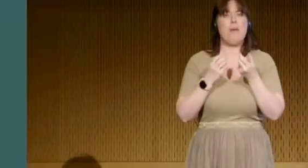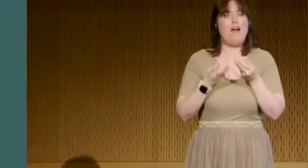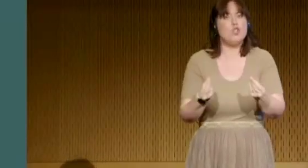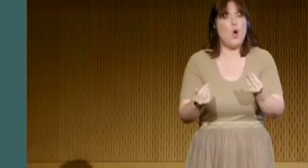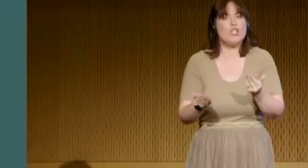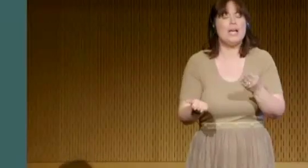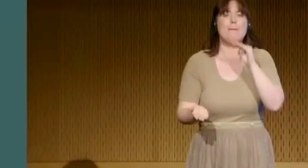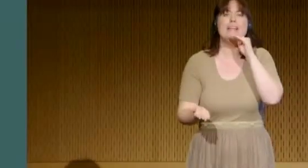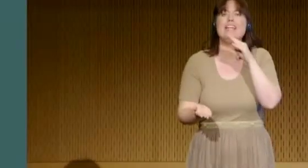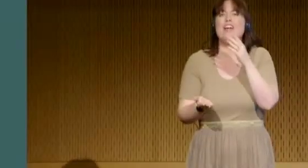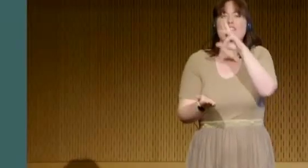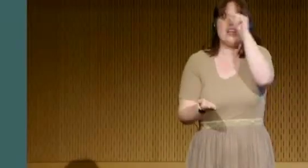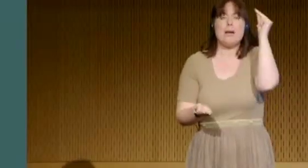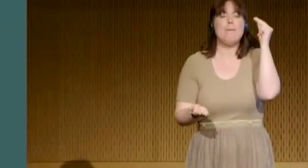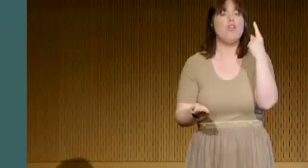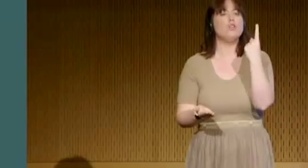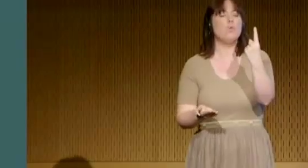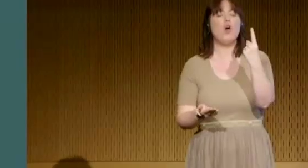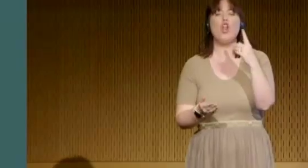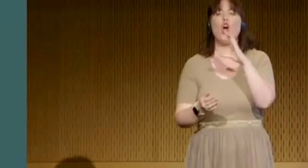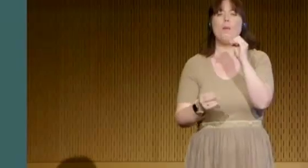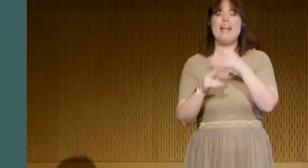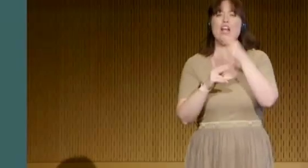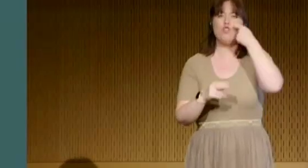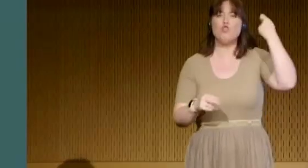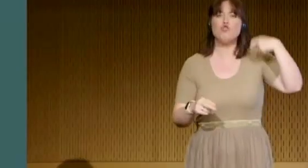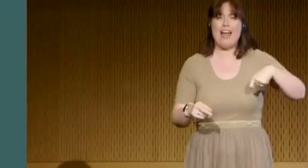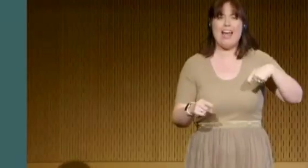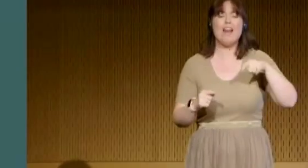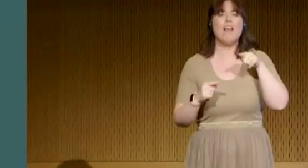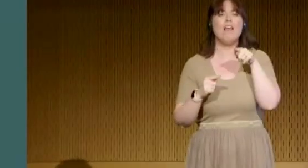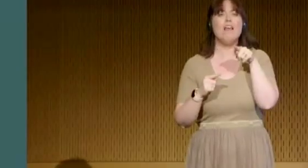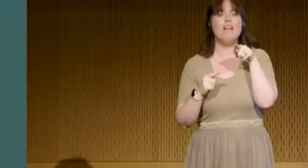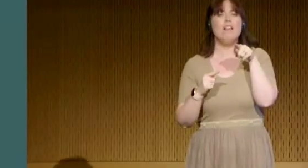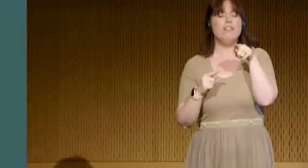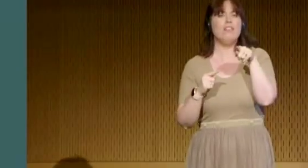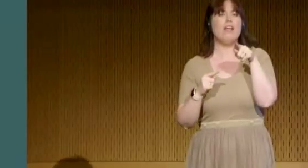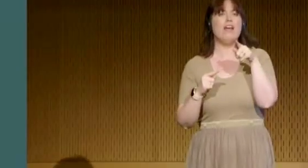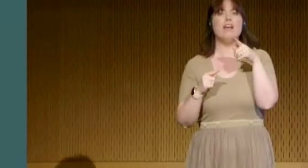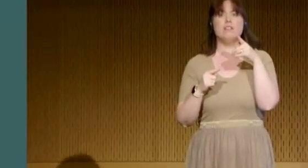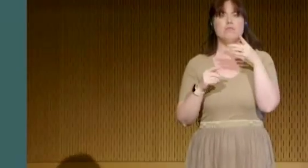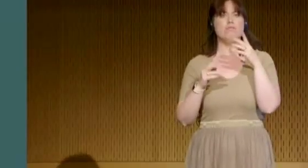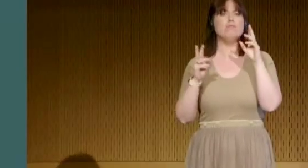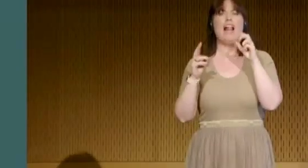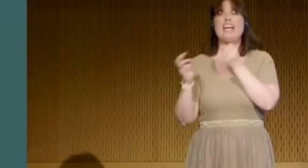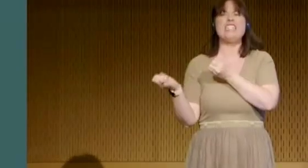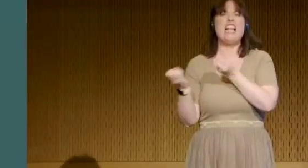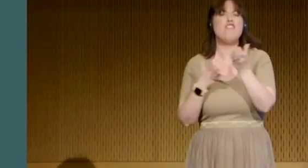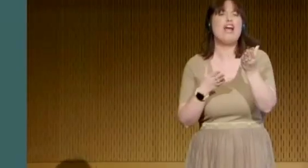for example, there's a company in Ukraine who do deliveries. They're like almost a competitor to